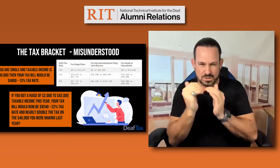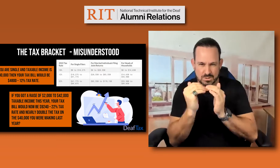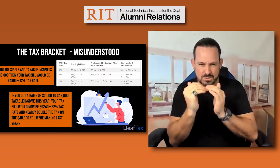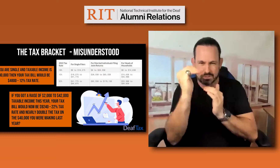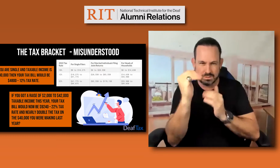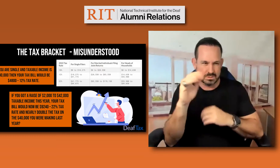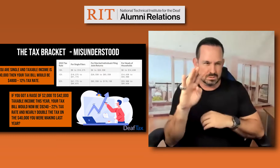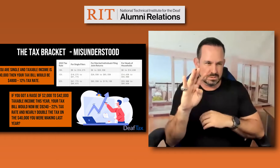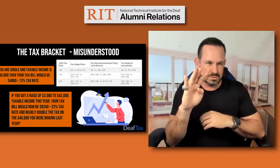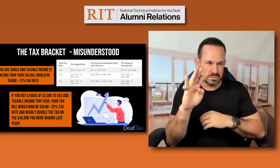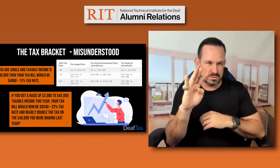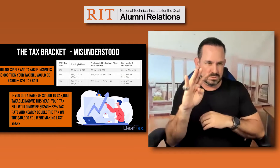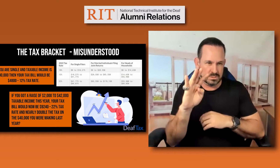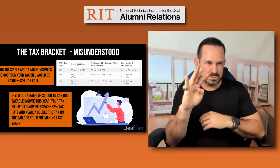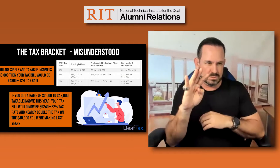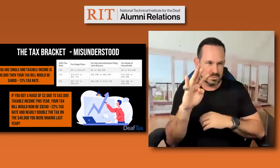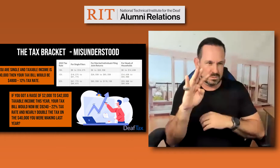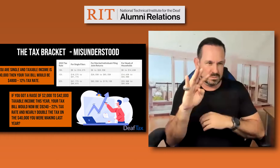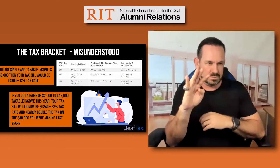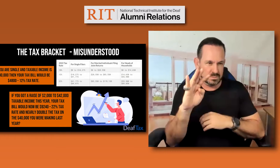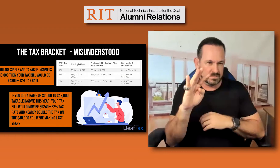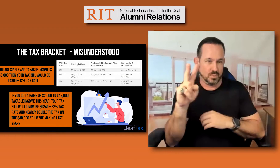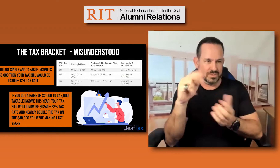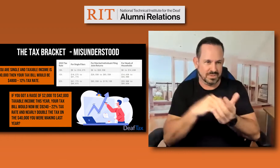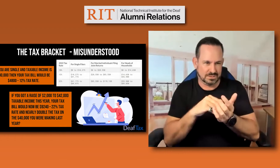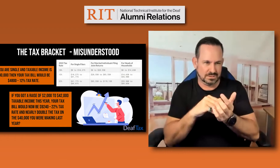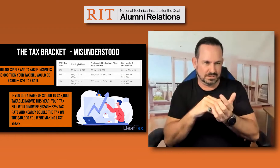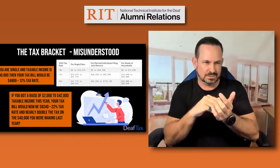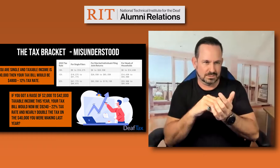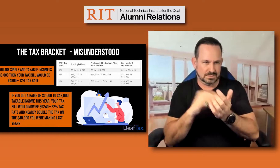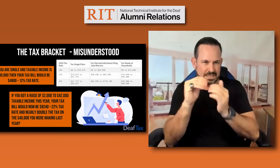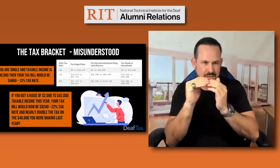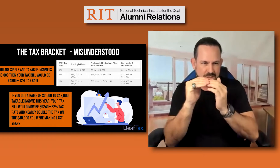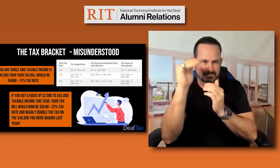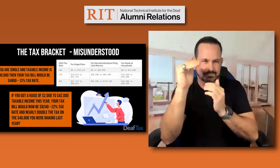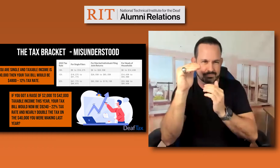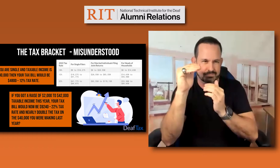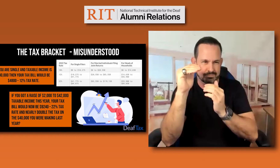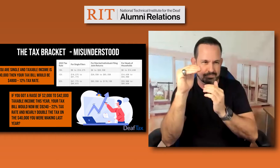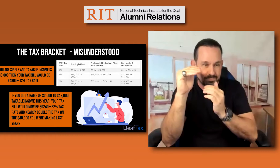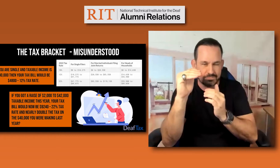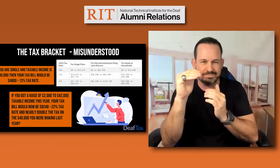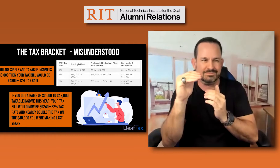your tax bill for 40,000 would then be 4,800.